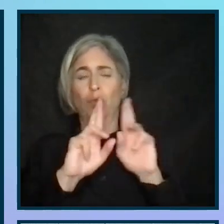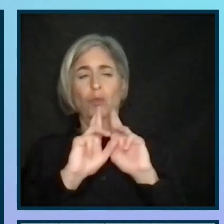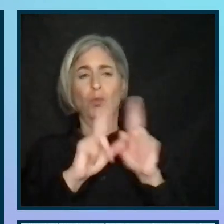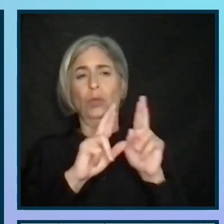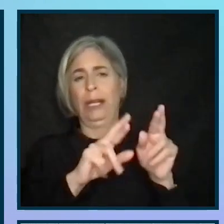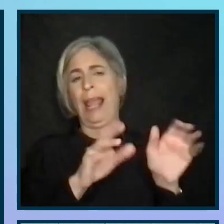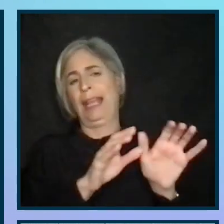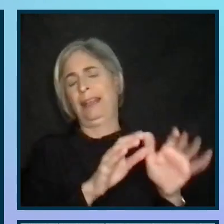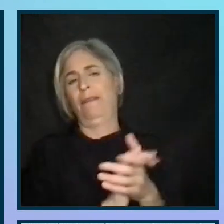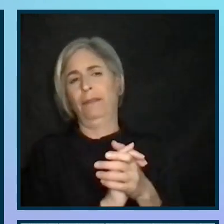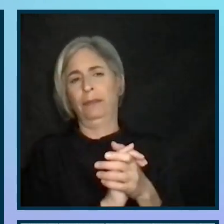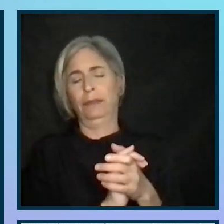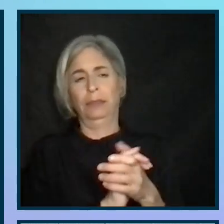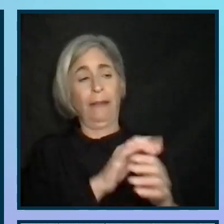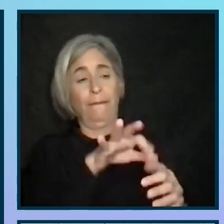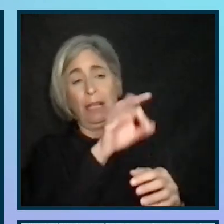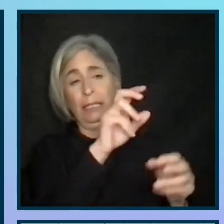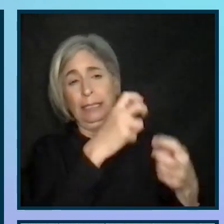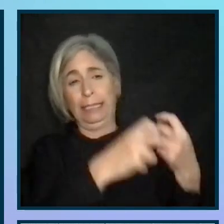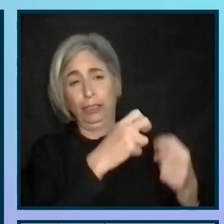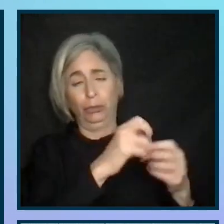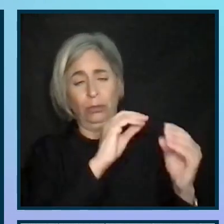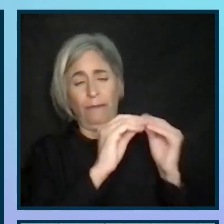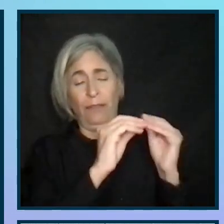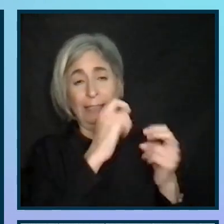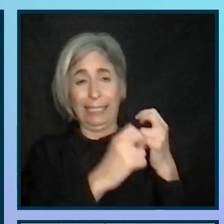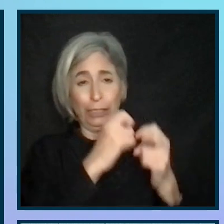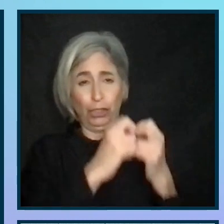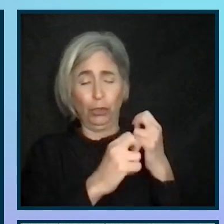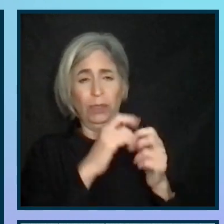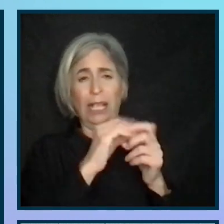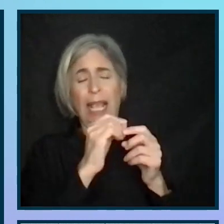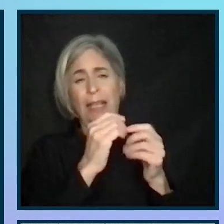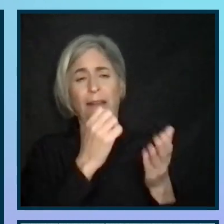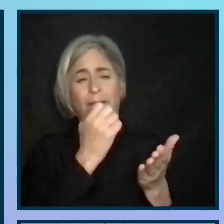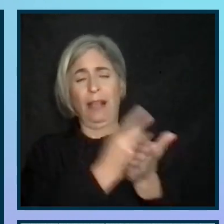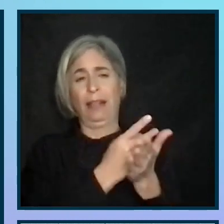assigning issues, fixing issues, and validating those fixes.